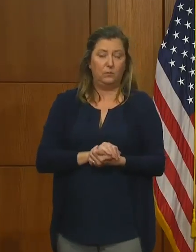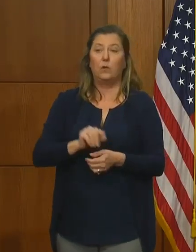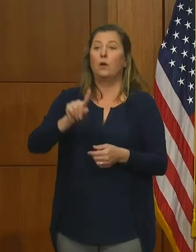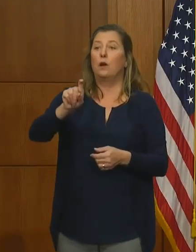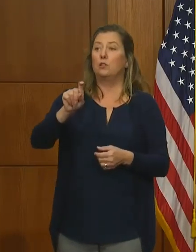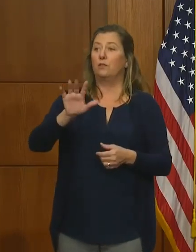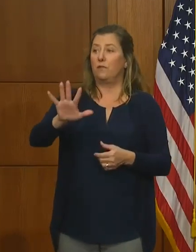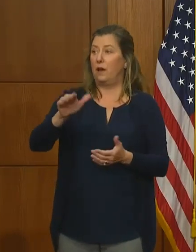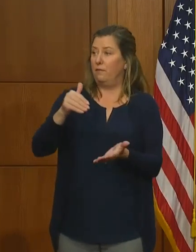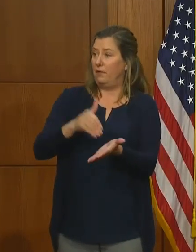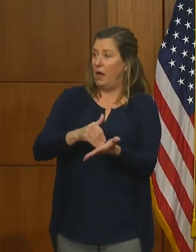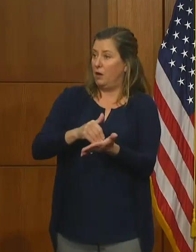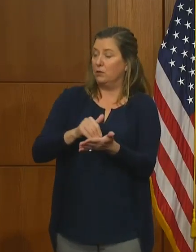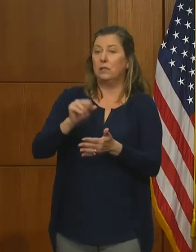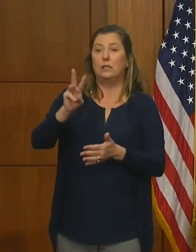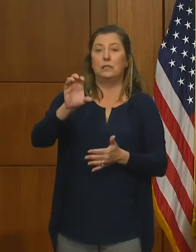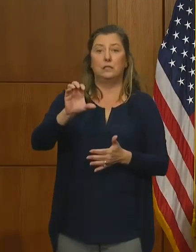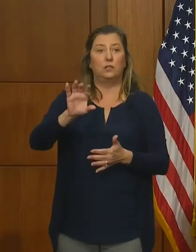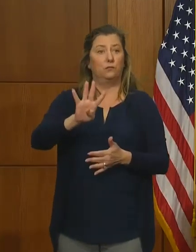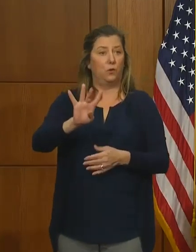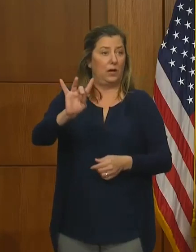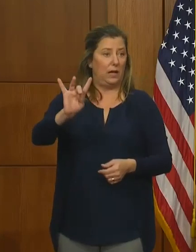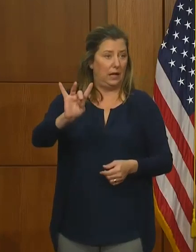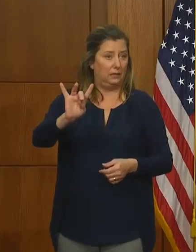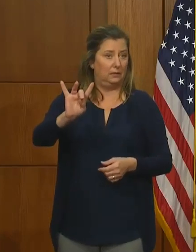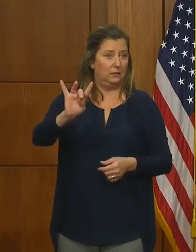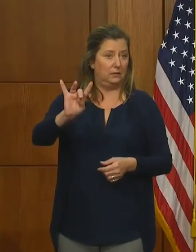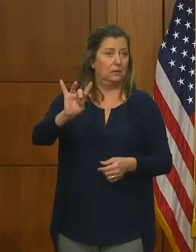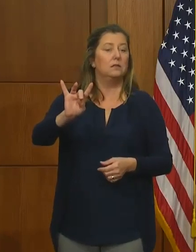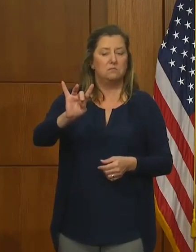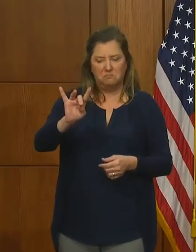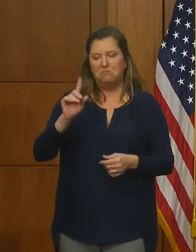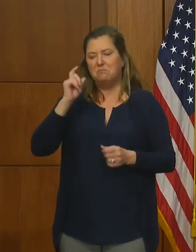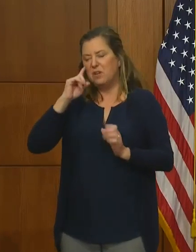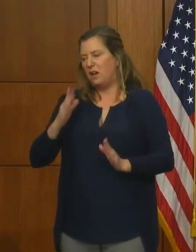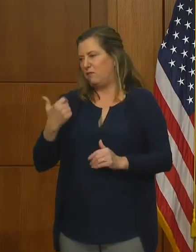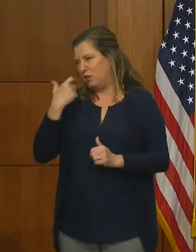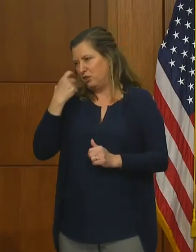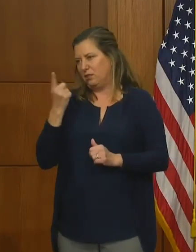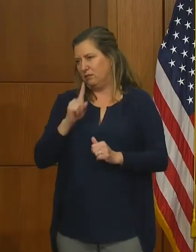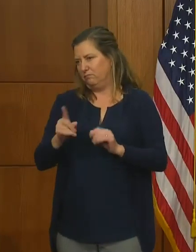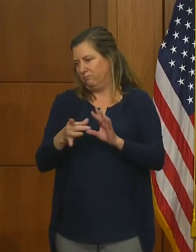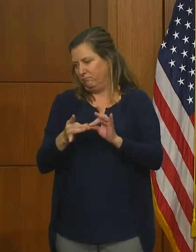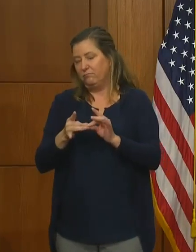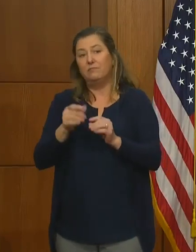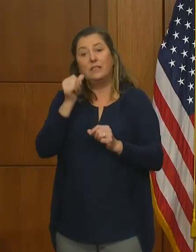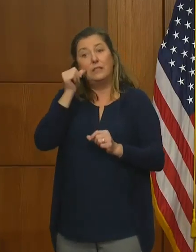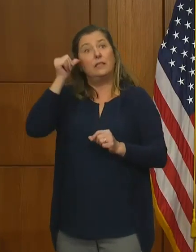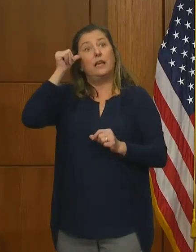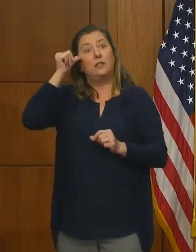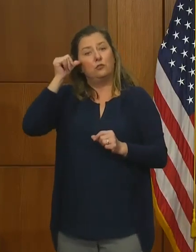ONE TOP ONE HUNDRED THOUSAND I'M SORRY ONE HUNDRED FIVE THOUSAND SIX HUNDRED AND FORTY